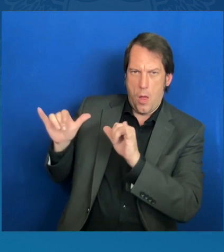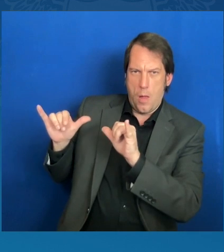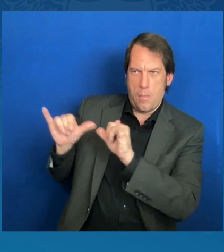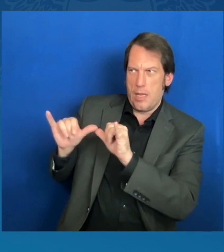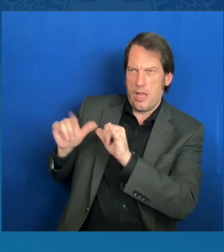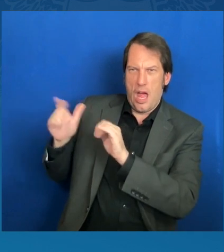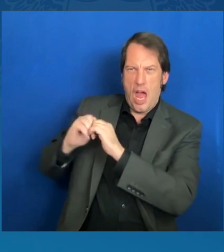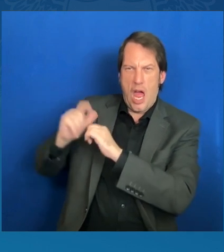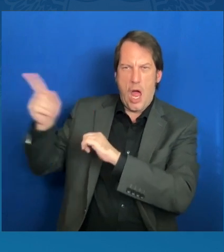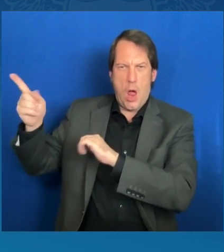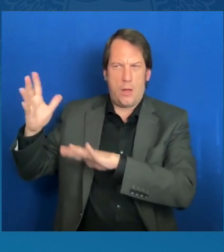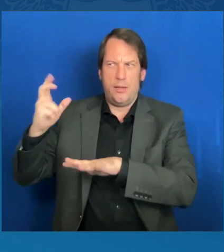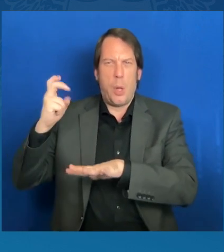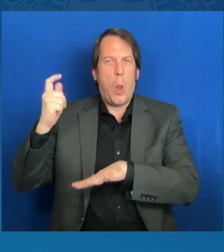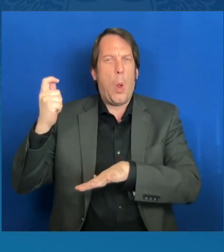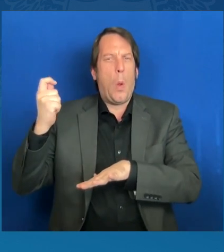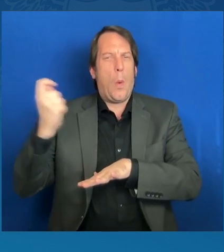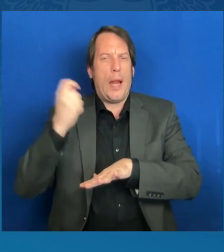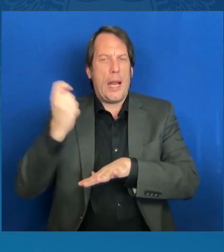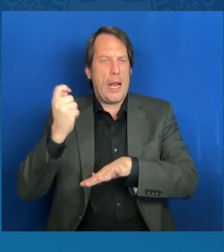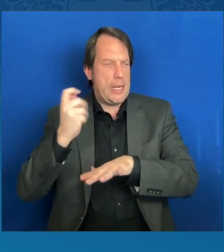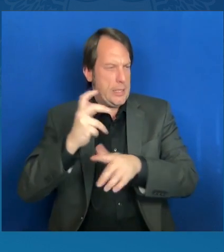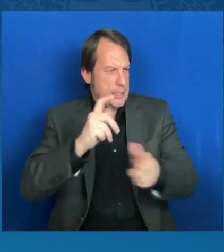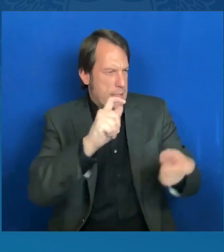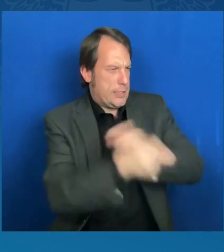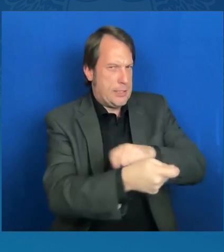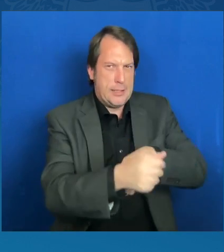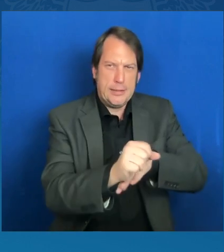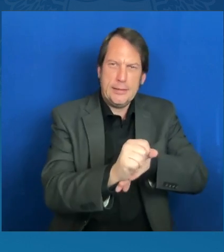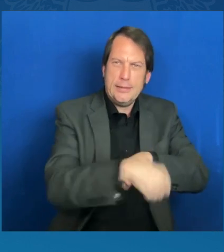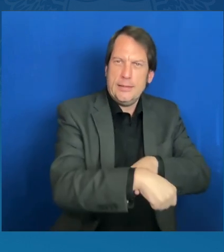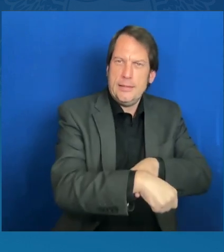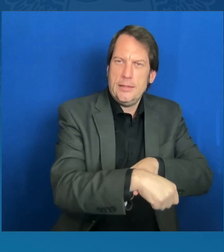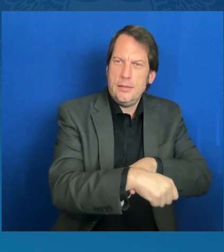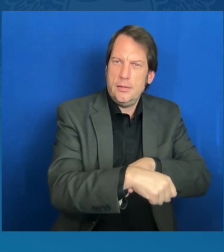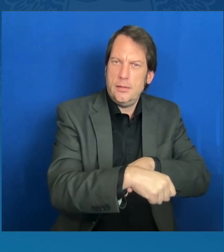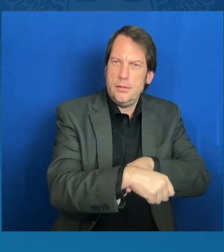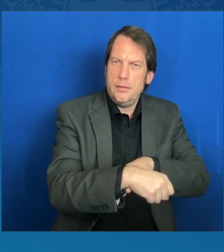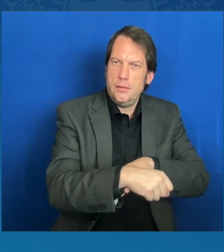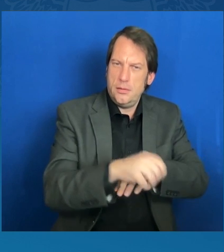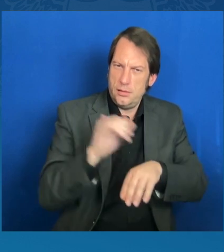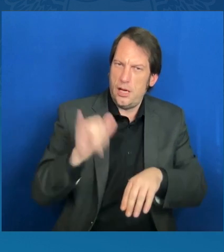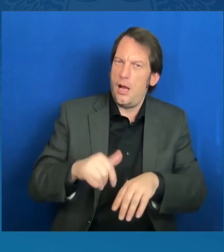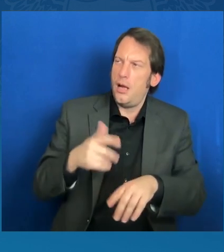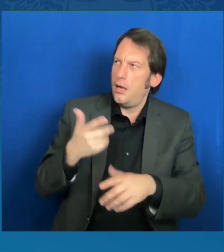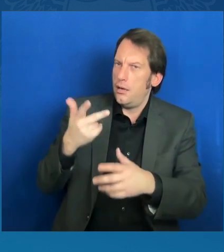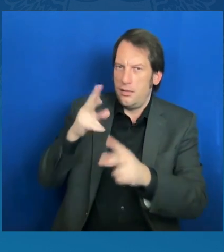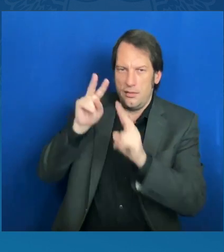which is that the true measure of the strength of a leader is based on who you lift up.